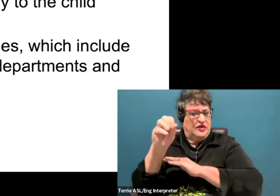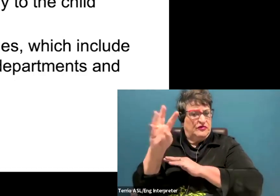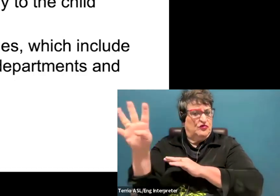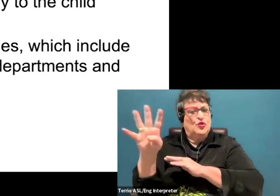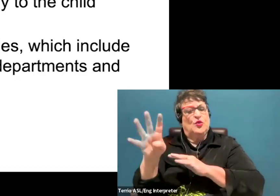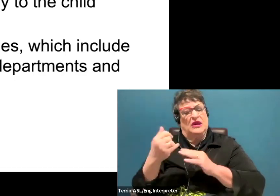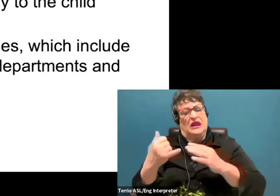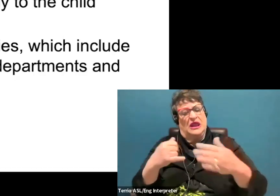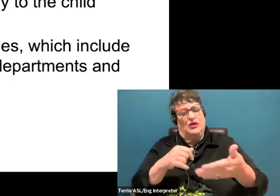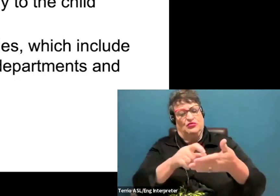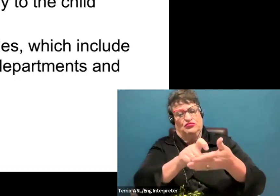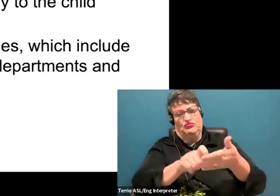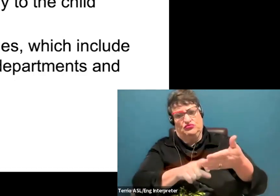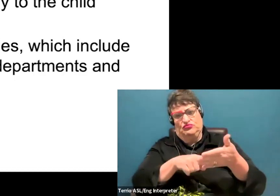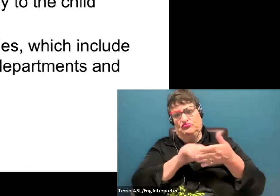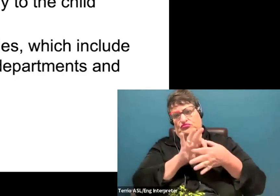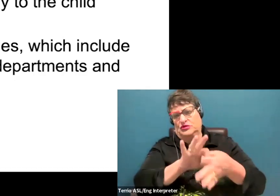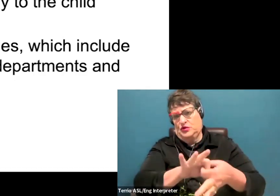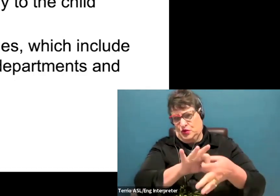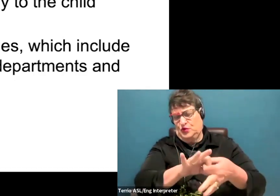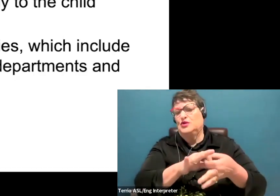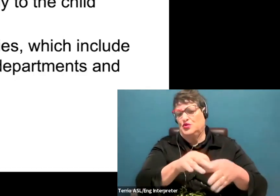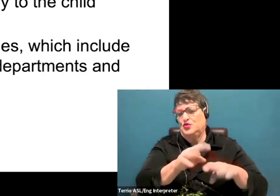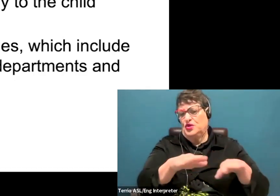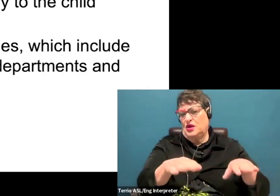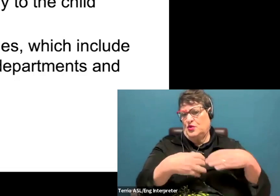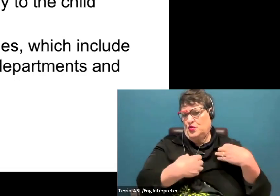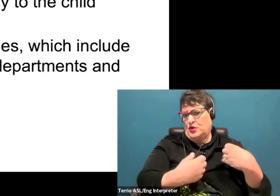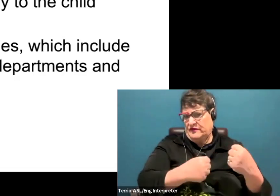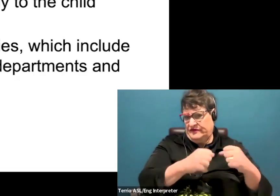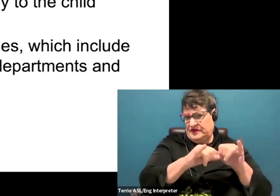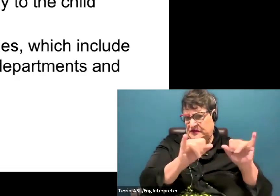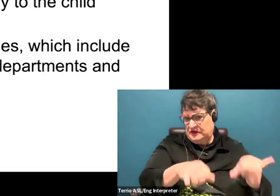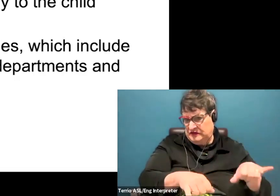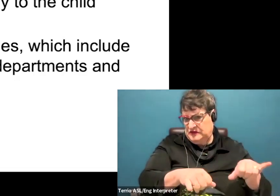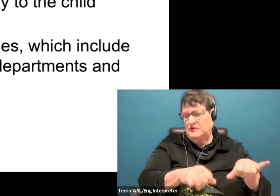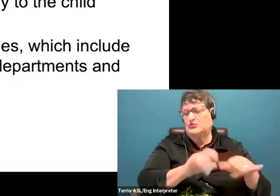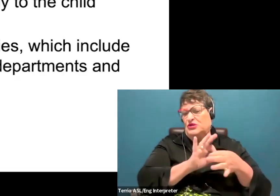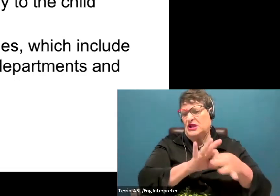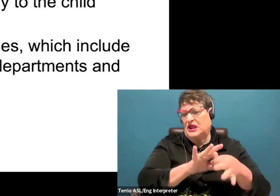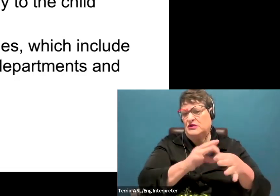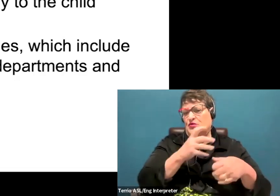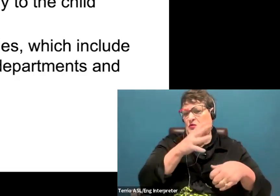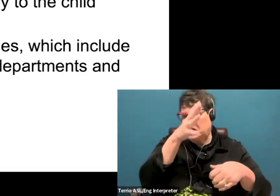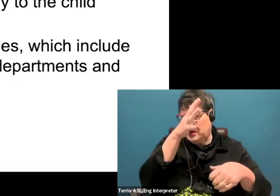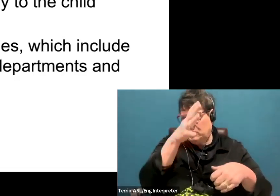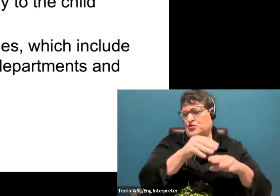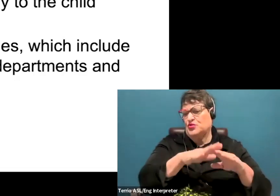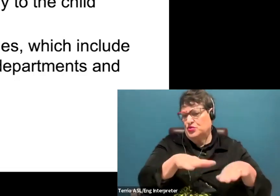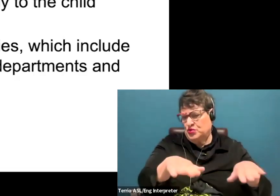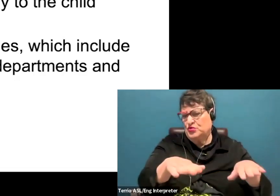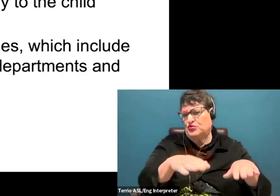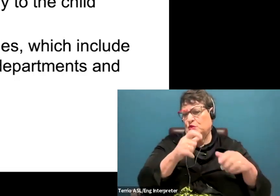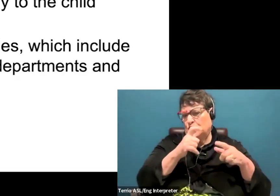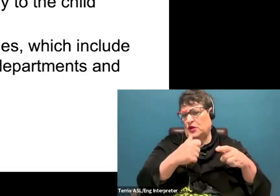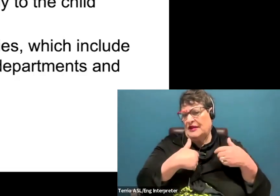related to the child welfare system, specifically related to parents and children with disabilities. So it's worth sort of understanding